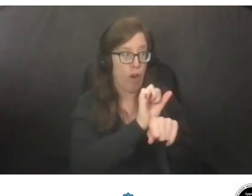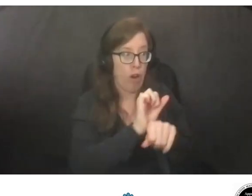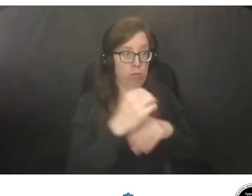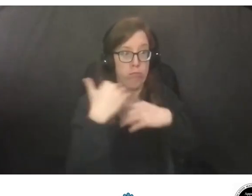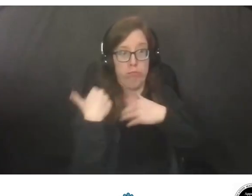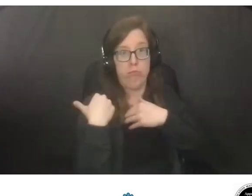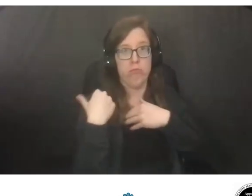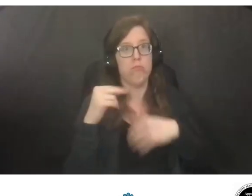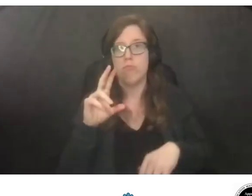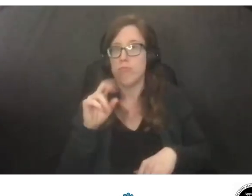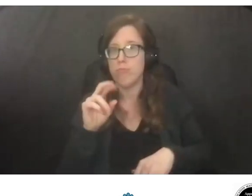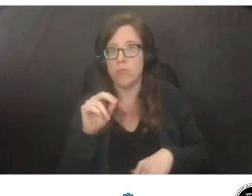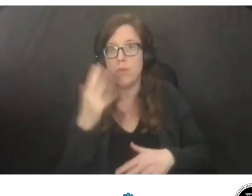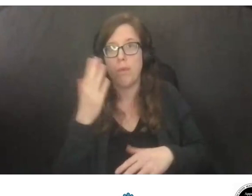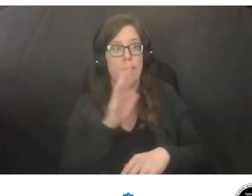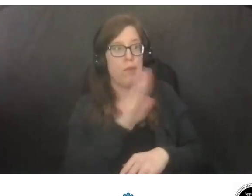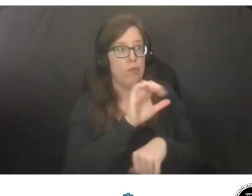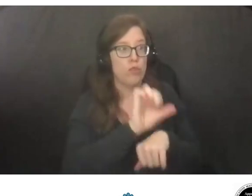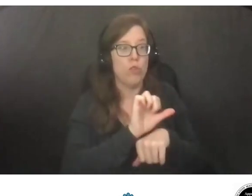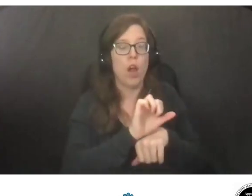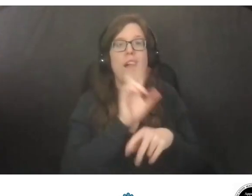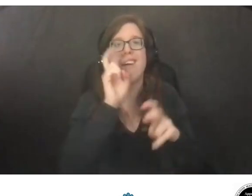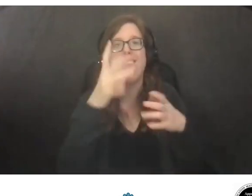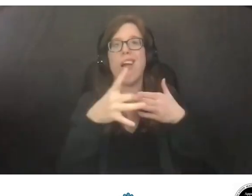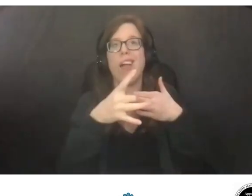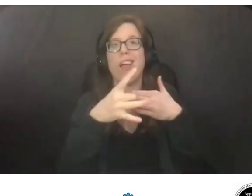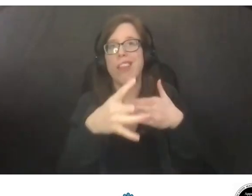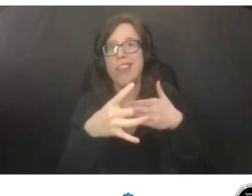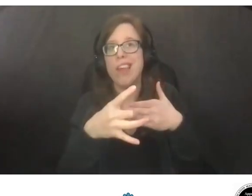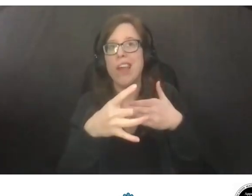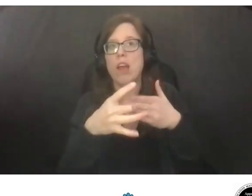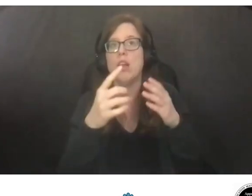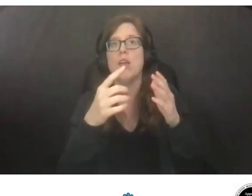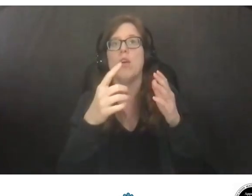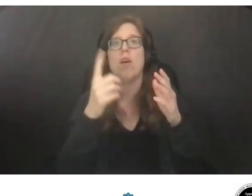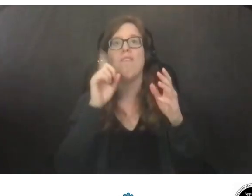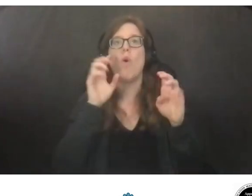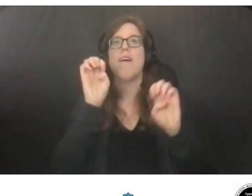It may be somebody's job to be the lead in evaluating the need.